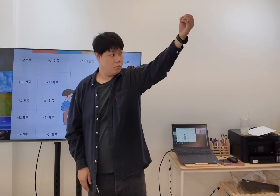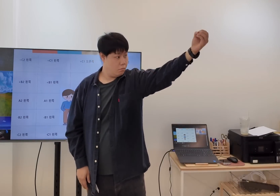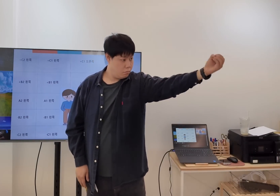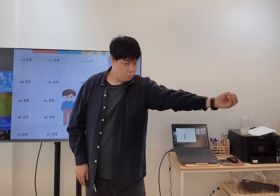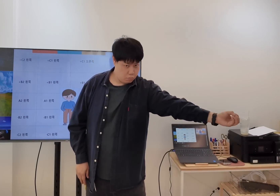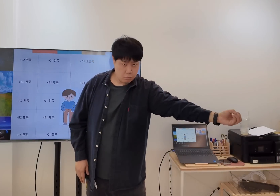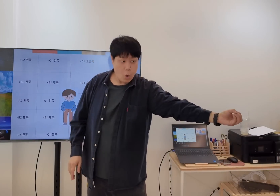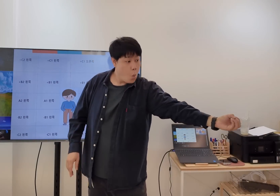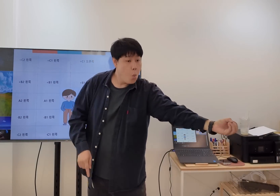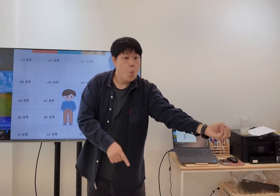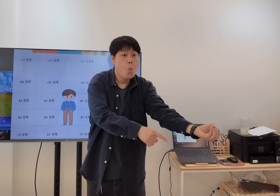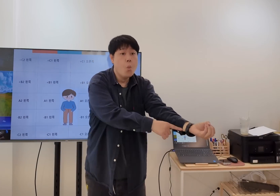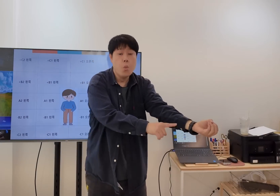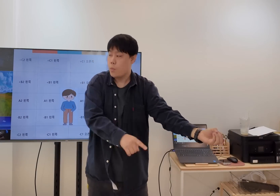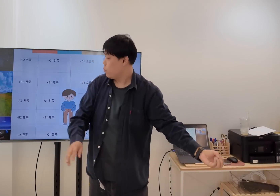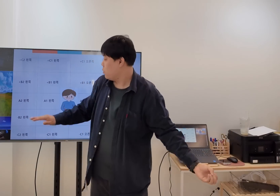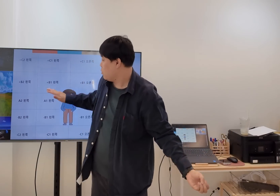And where the baseball falls,